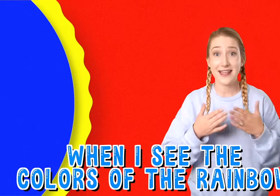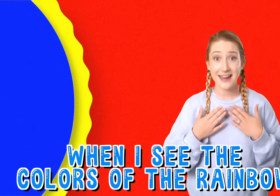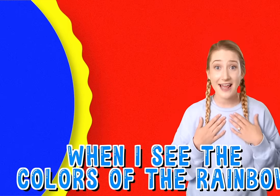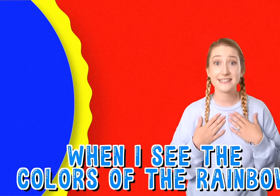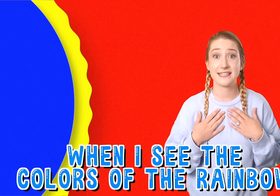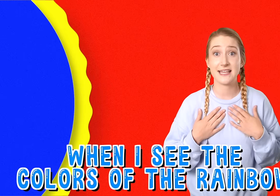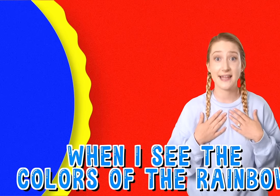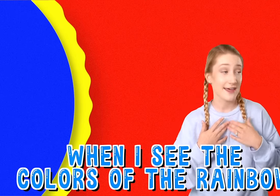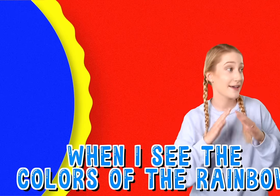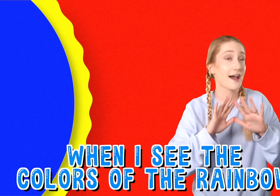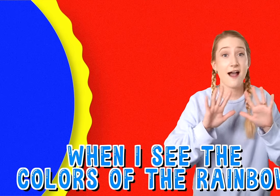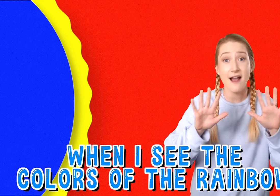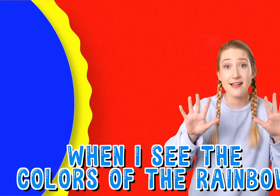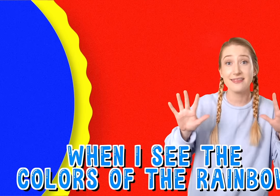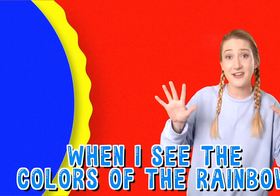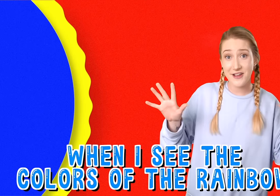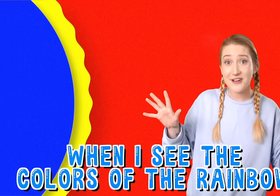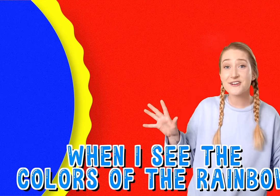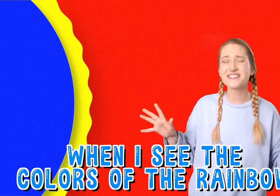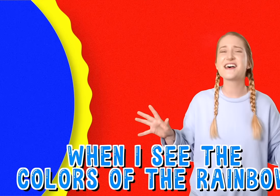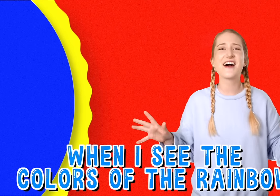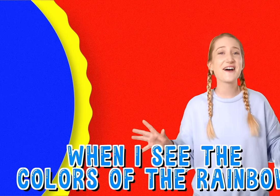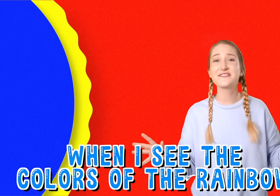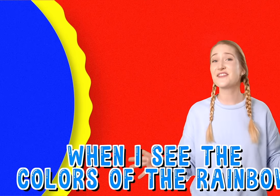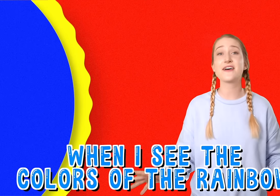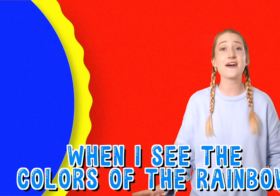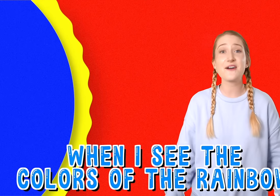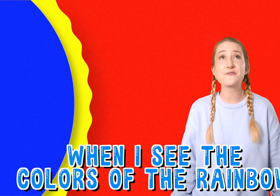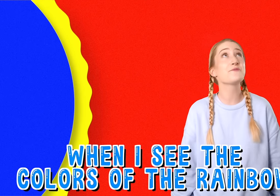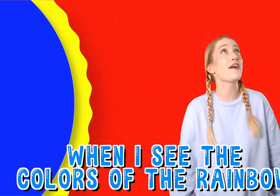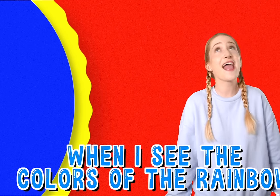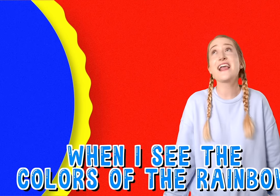when I see the colors of the rainbow.